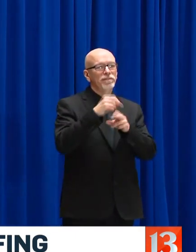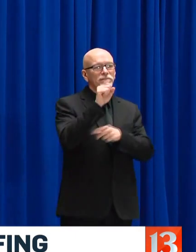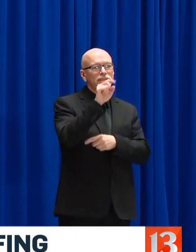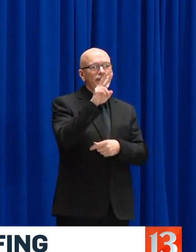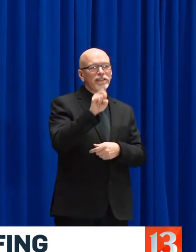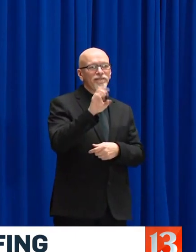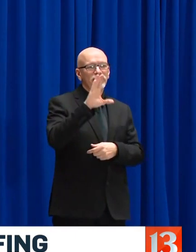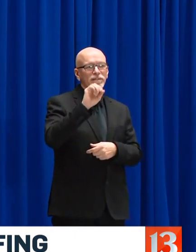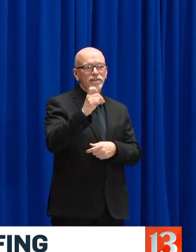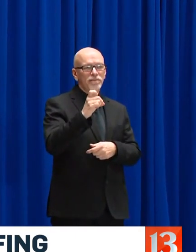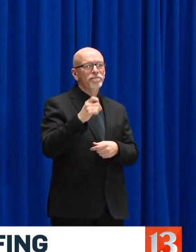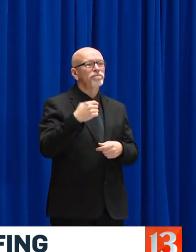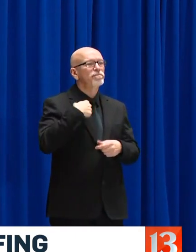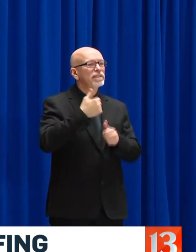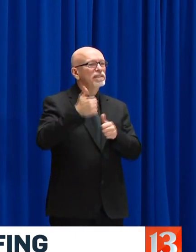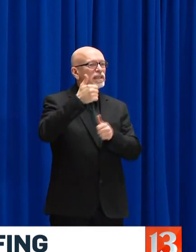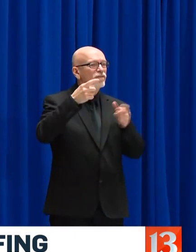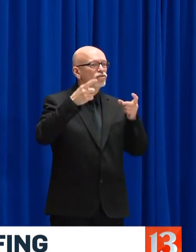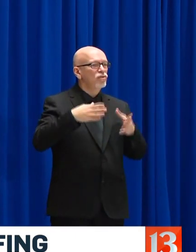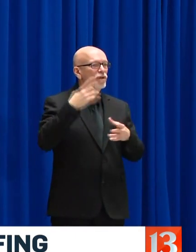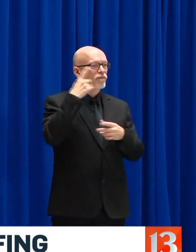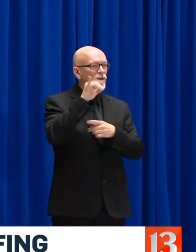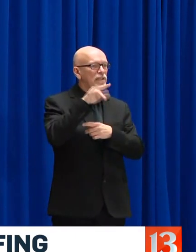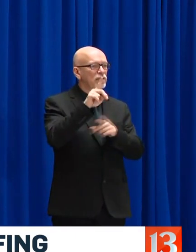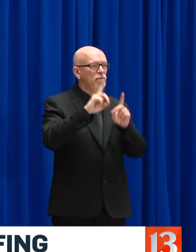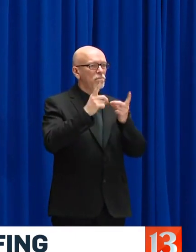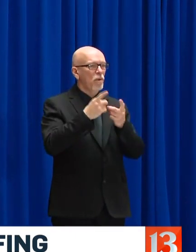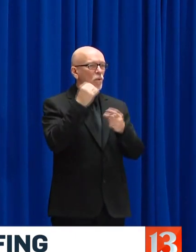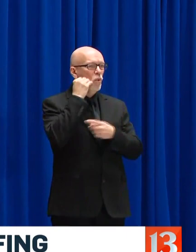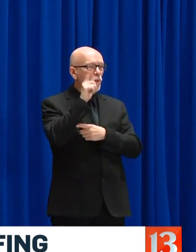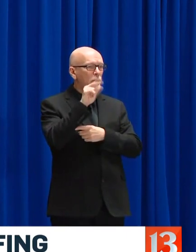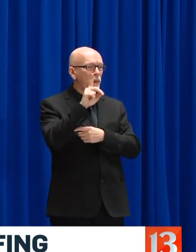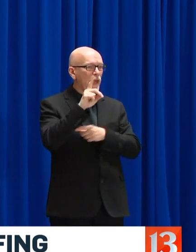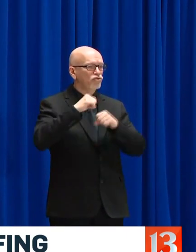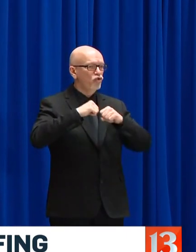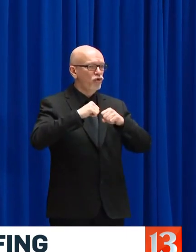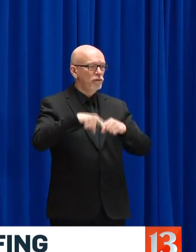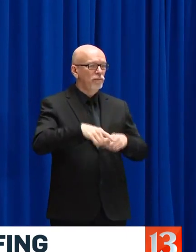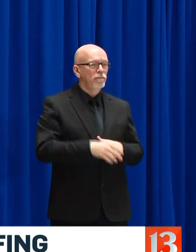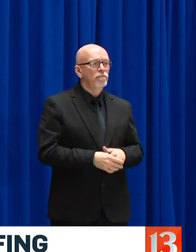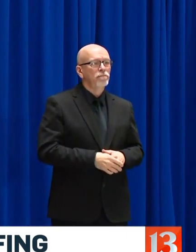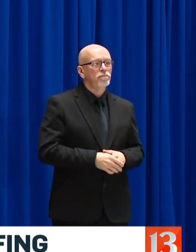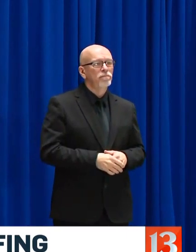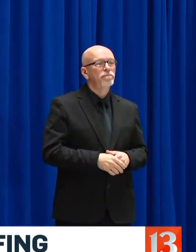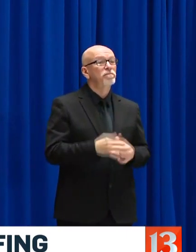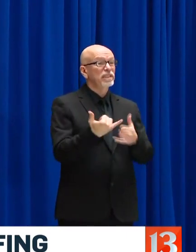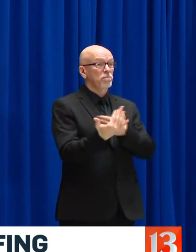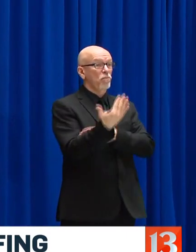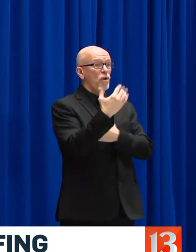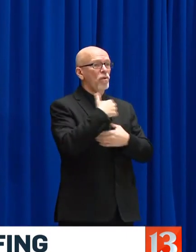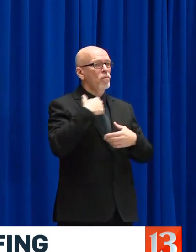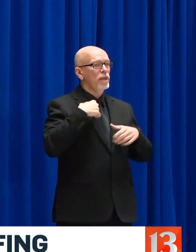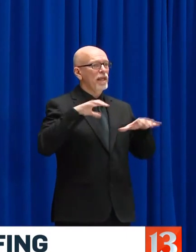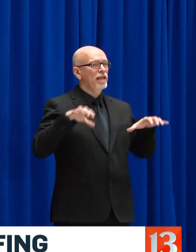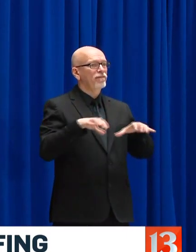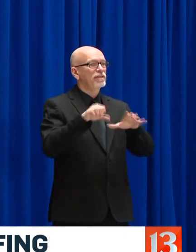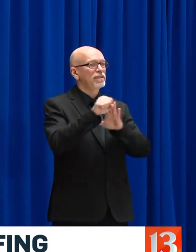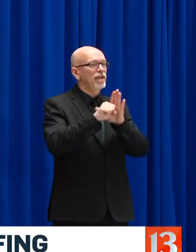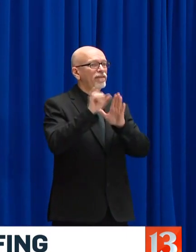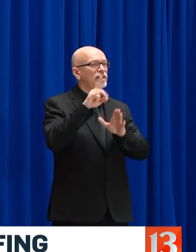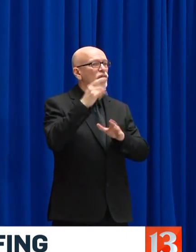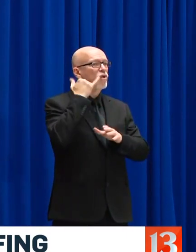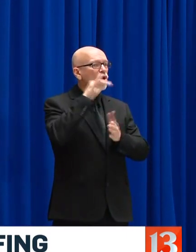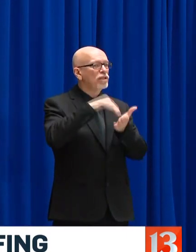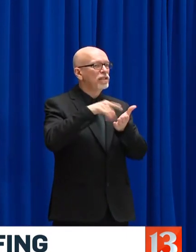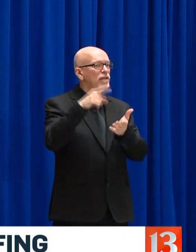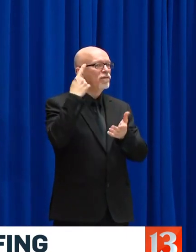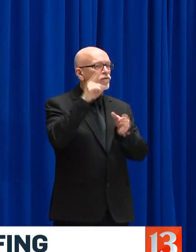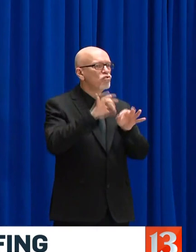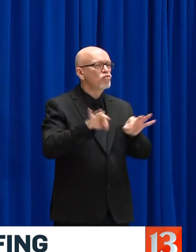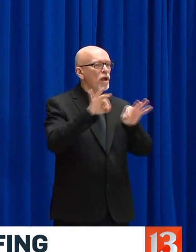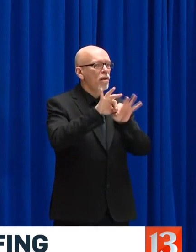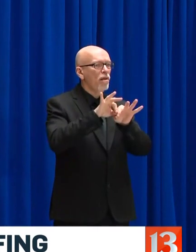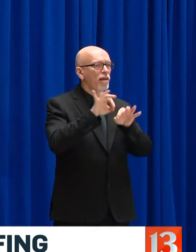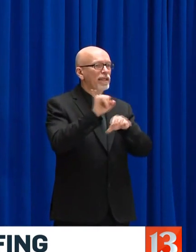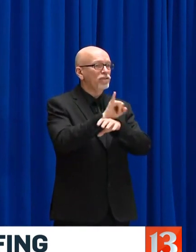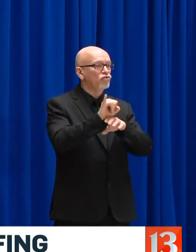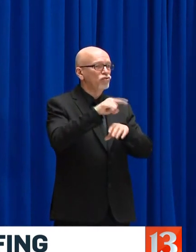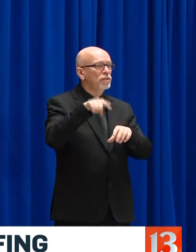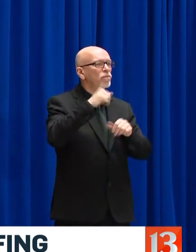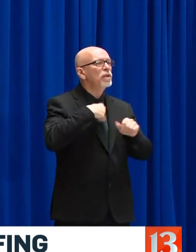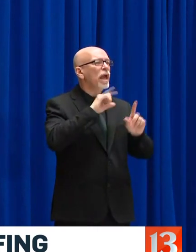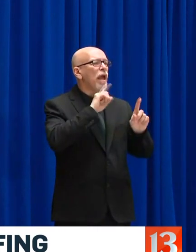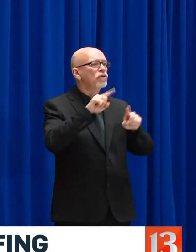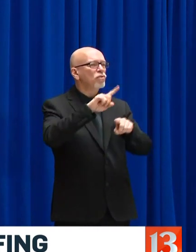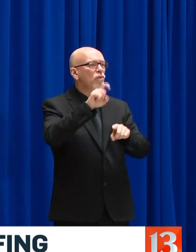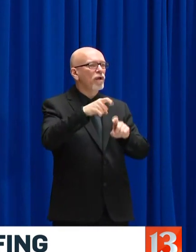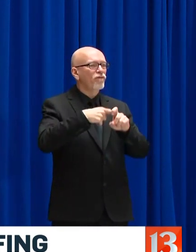DEVELOPMENTS?